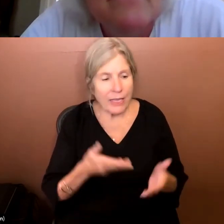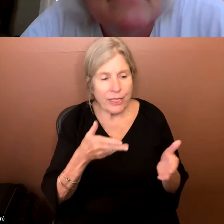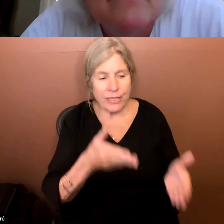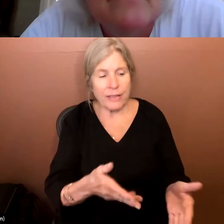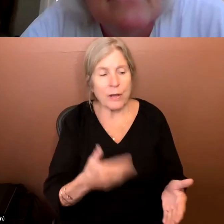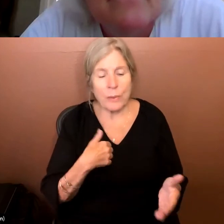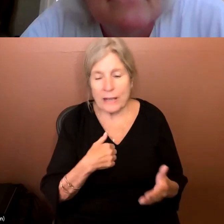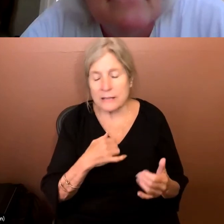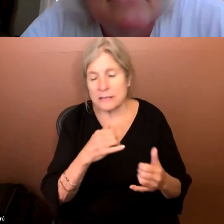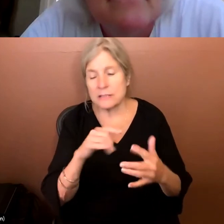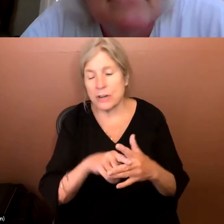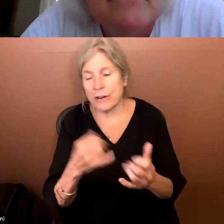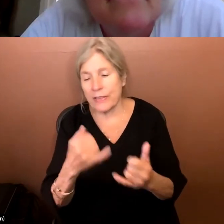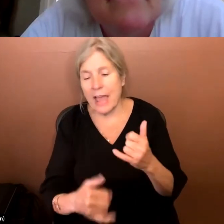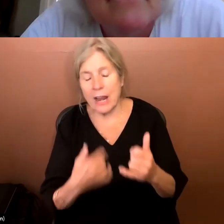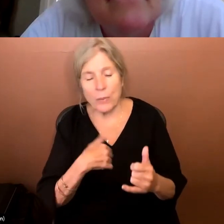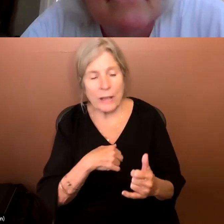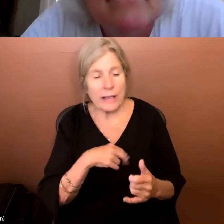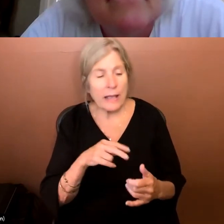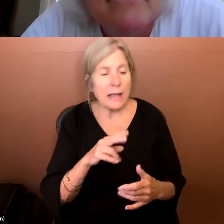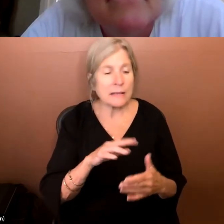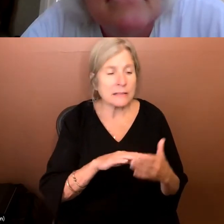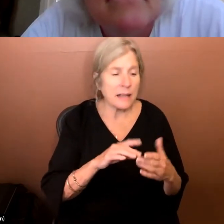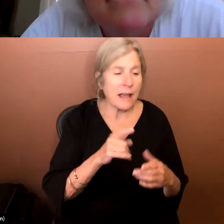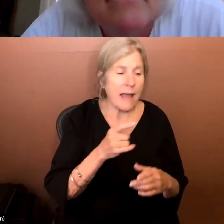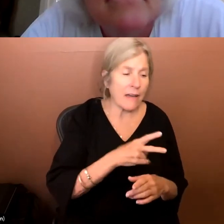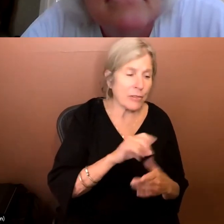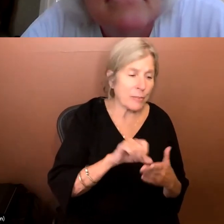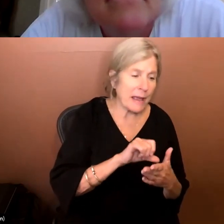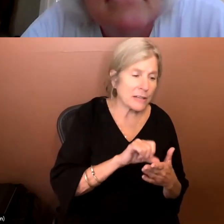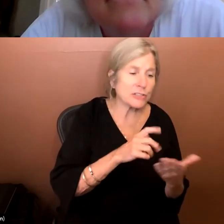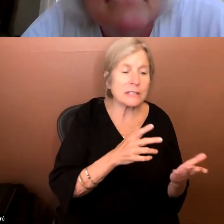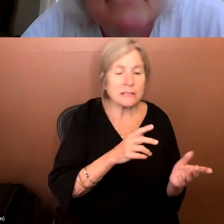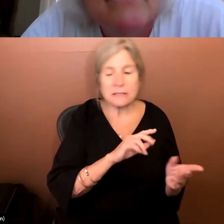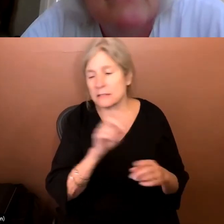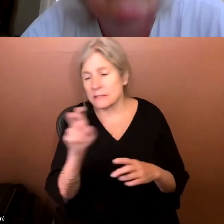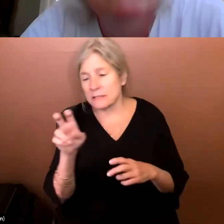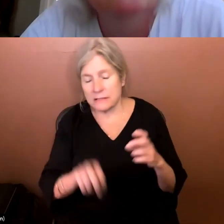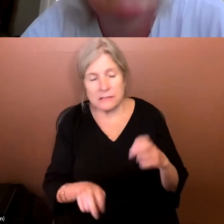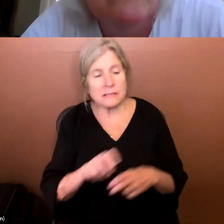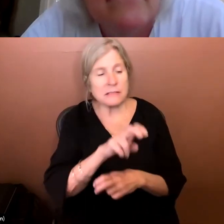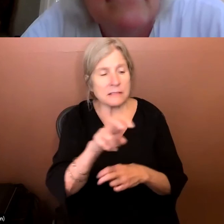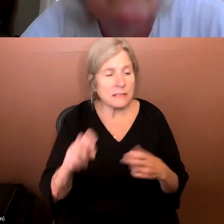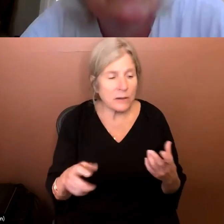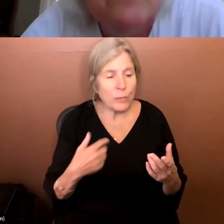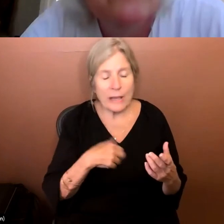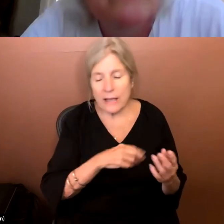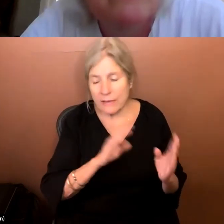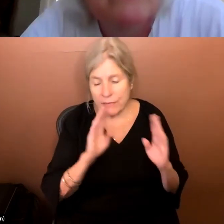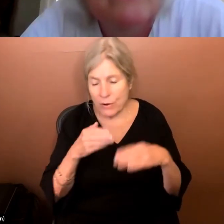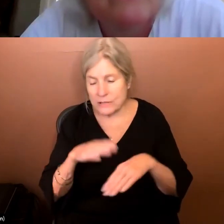half of the pages. We can do close re ading in one of the pages we are more interested. I